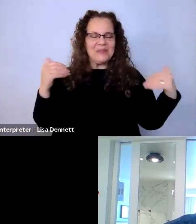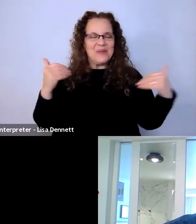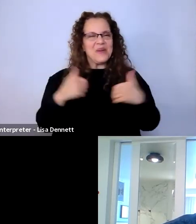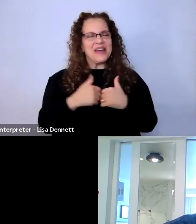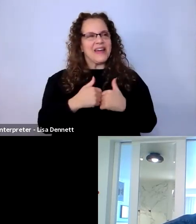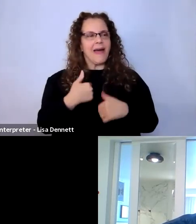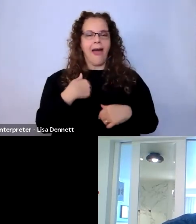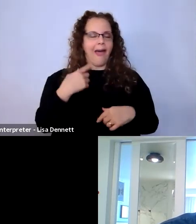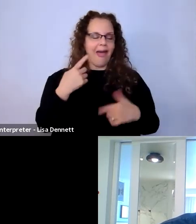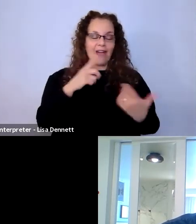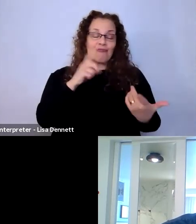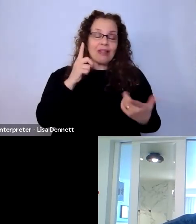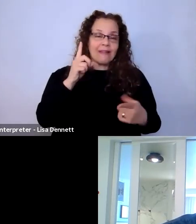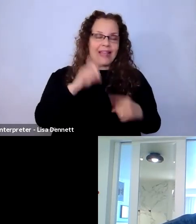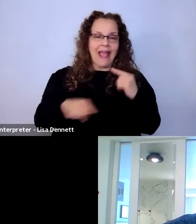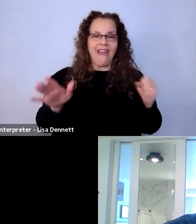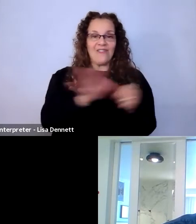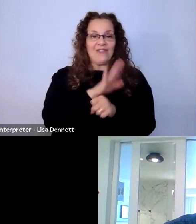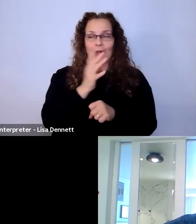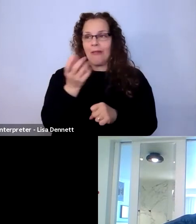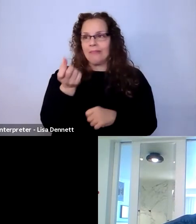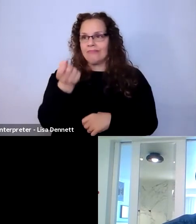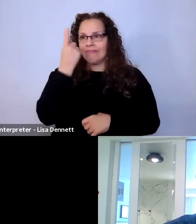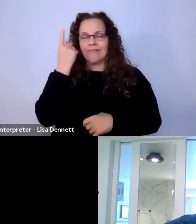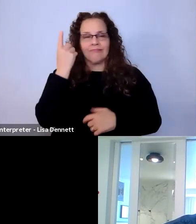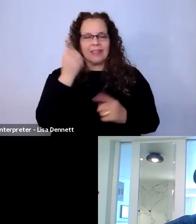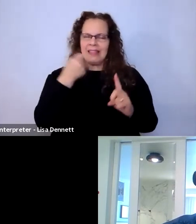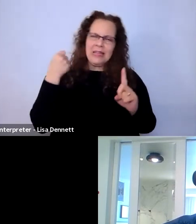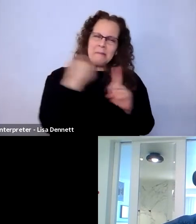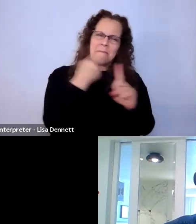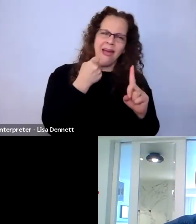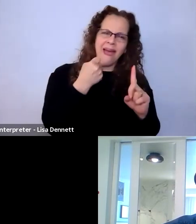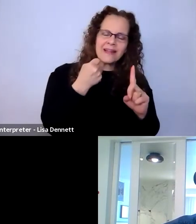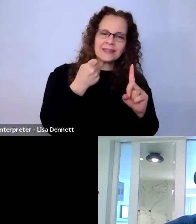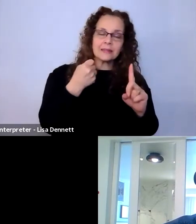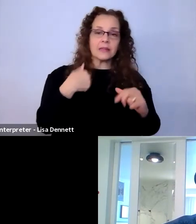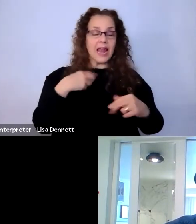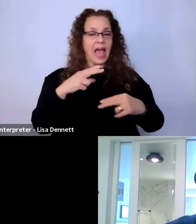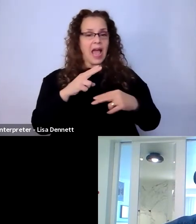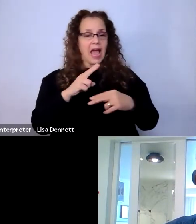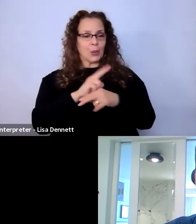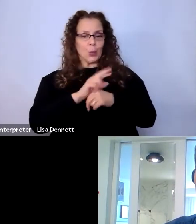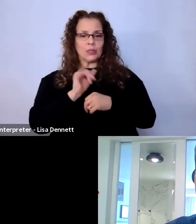grasp the the impact, you know, and I use that not not in a braggadocio way,